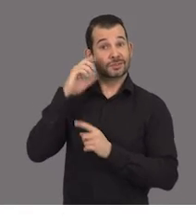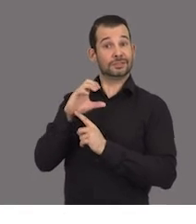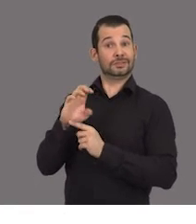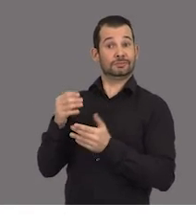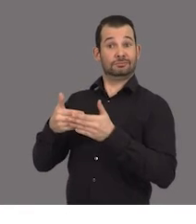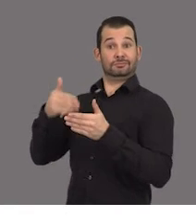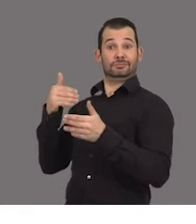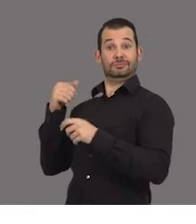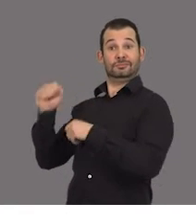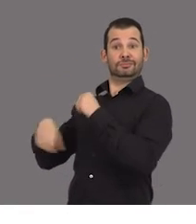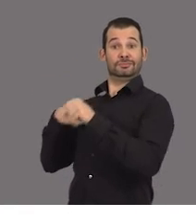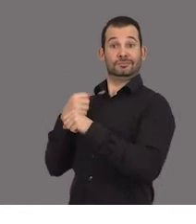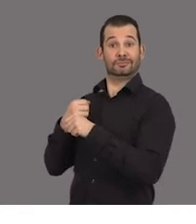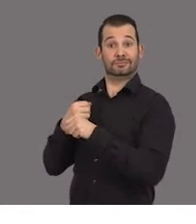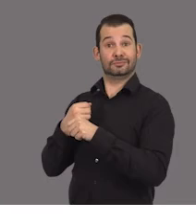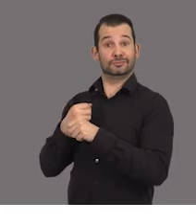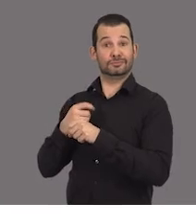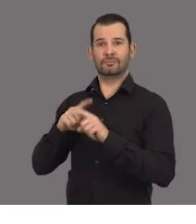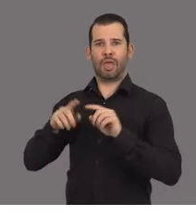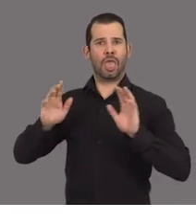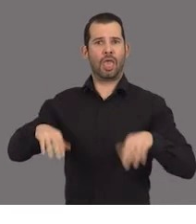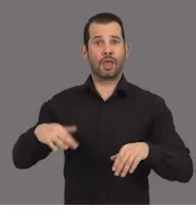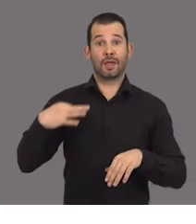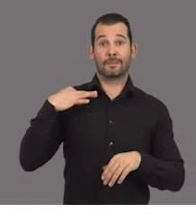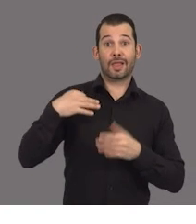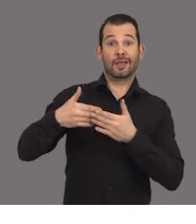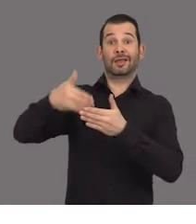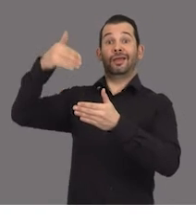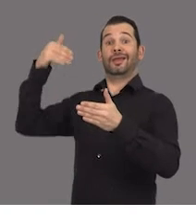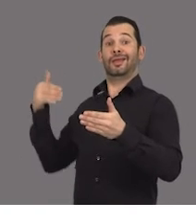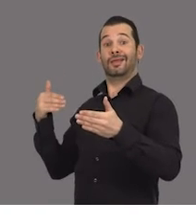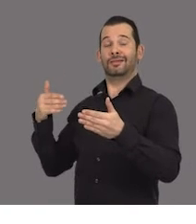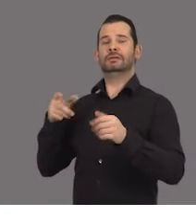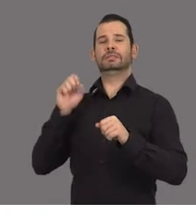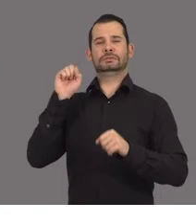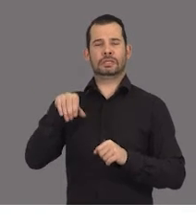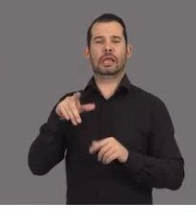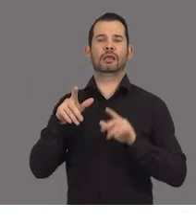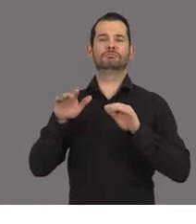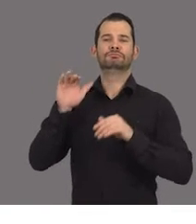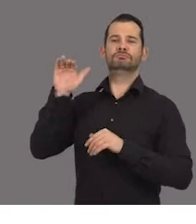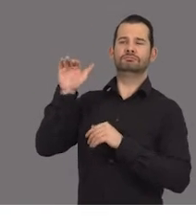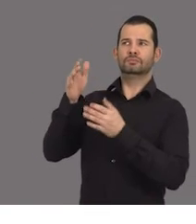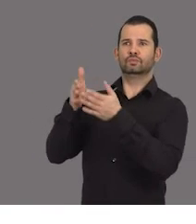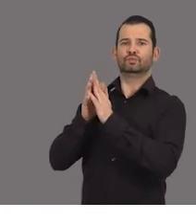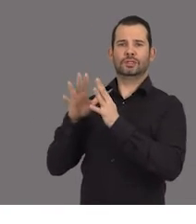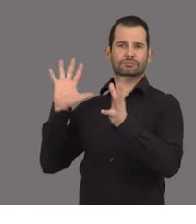previously, you can request a retroactive payment for a period of up to 10 years.